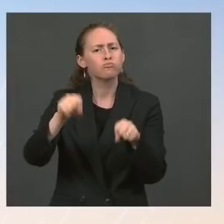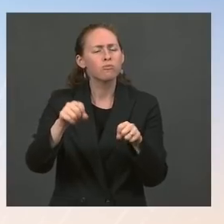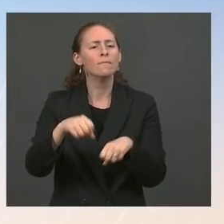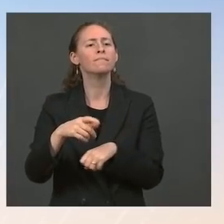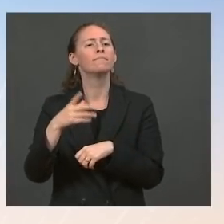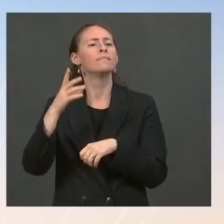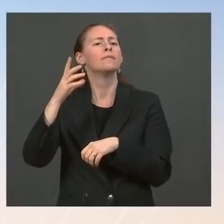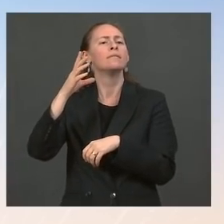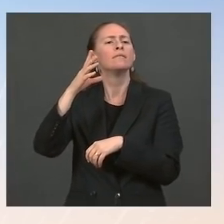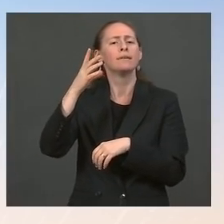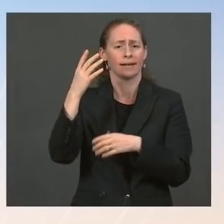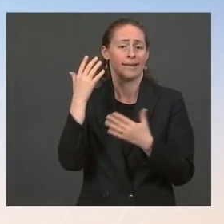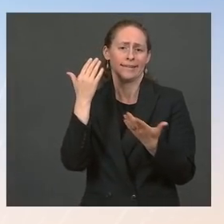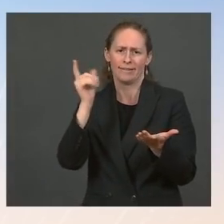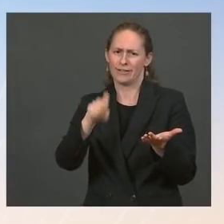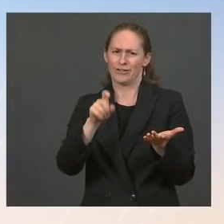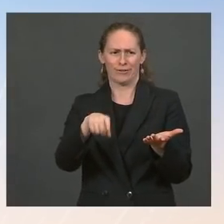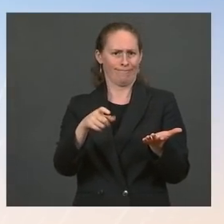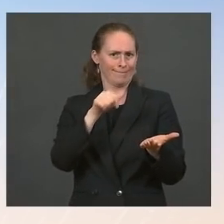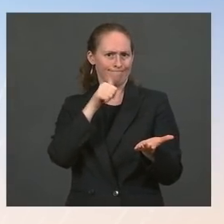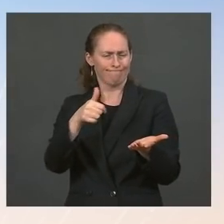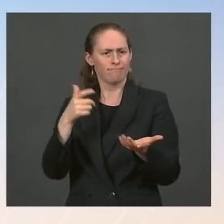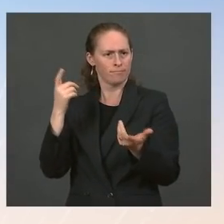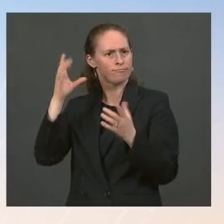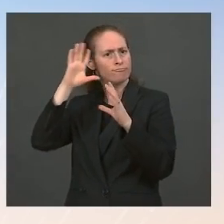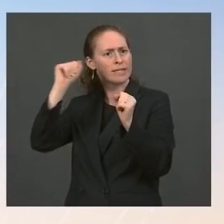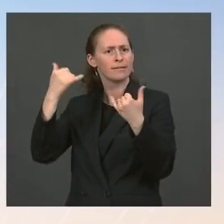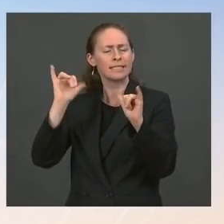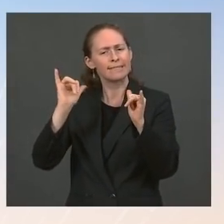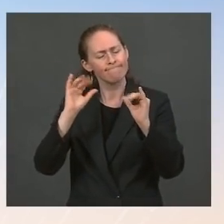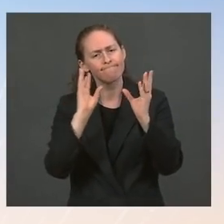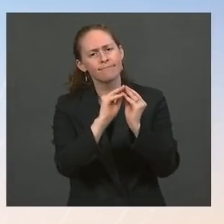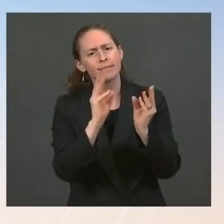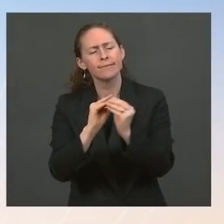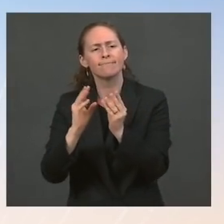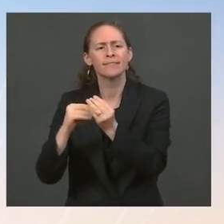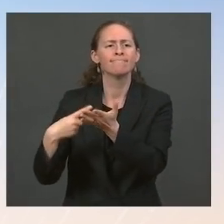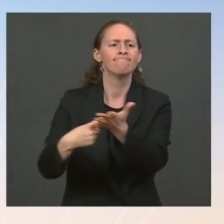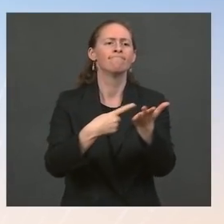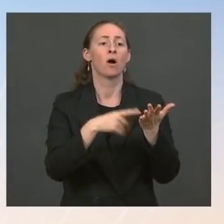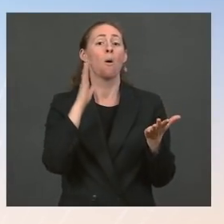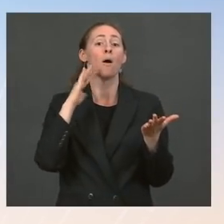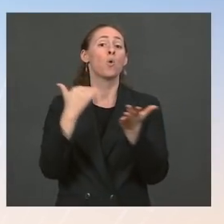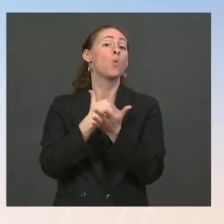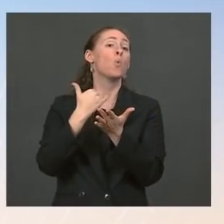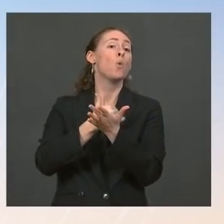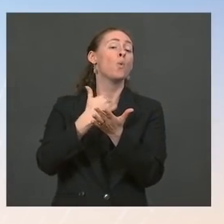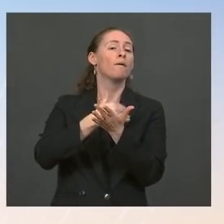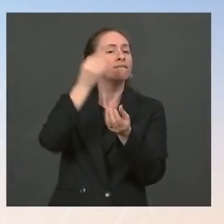in addition to these Build Back Better calls -- with members, which we'll provide a readout to all of you on this afternoon who --